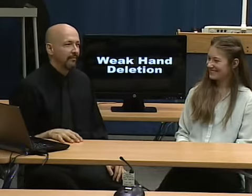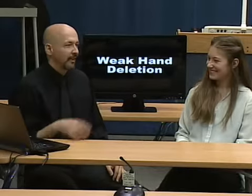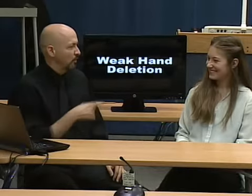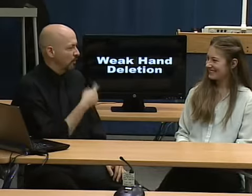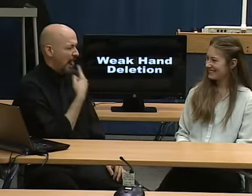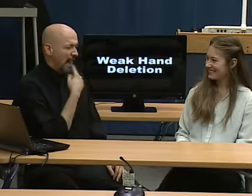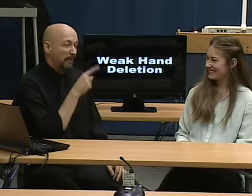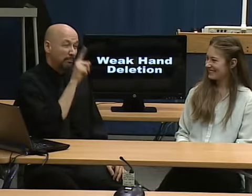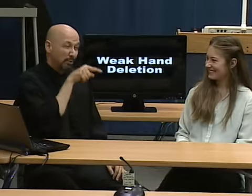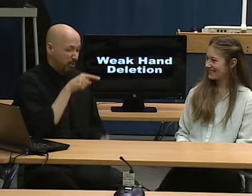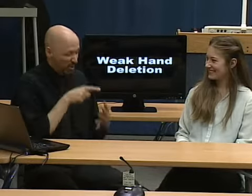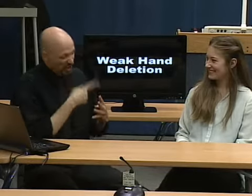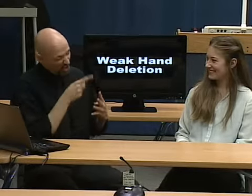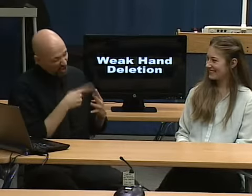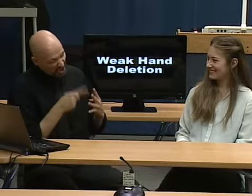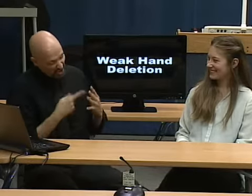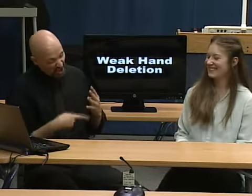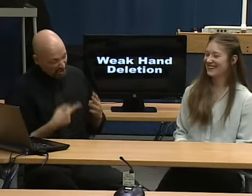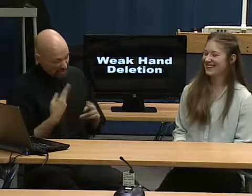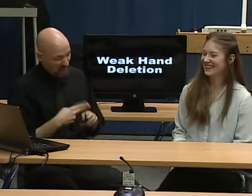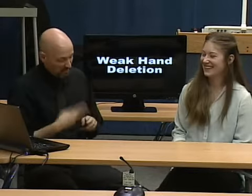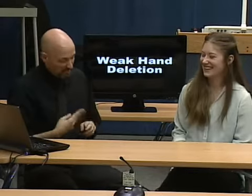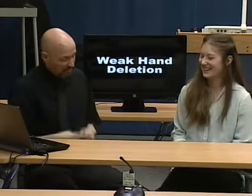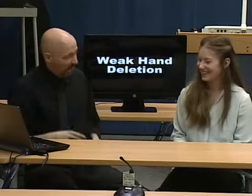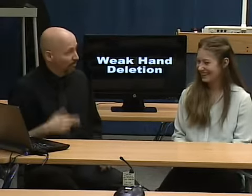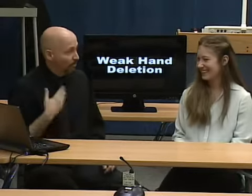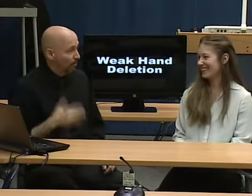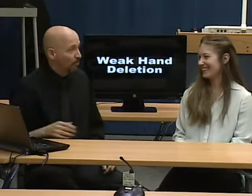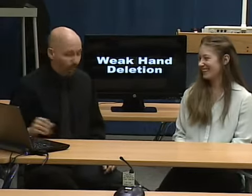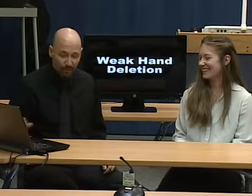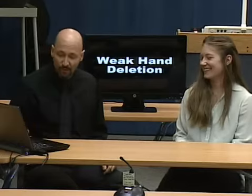You're sizzling on those points! Wow.